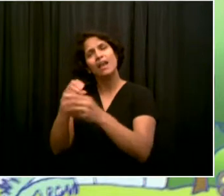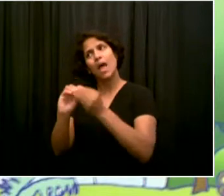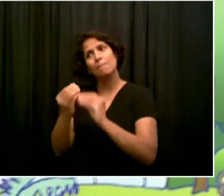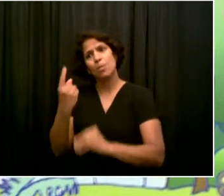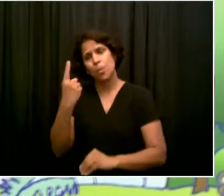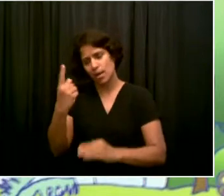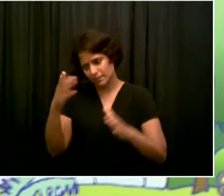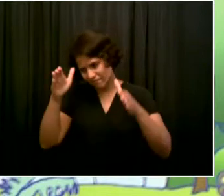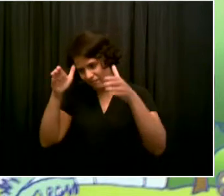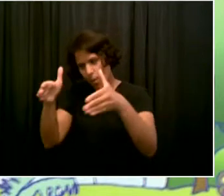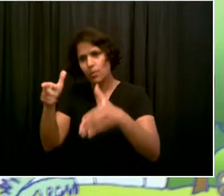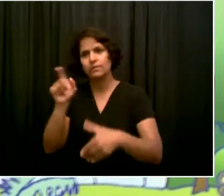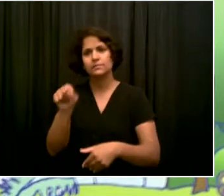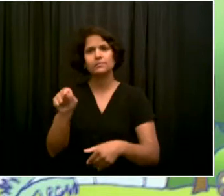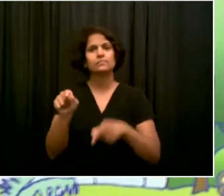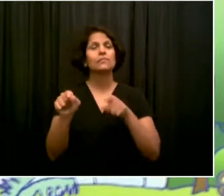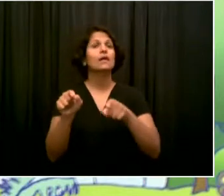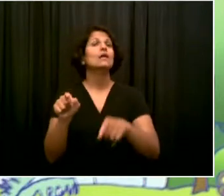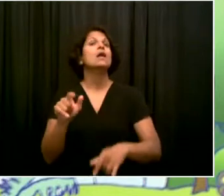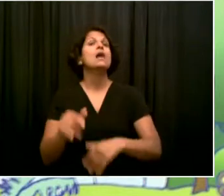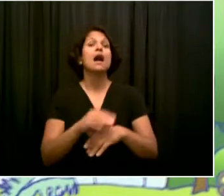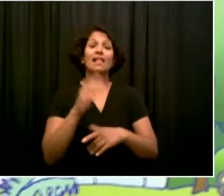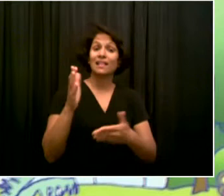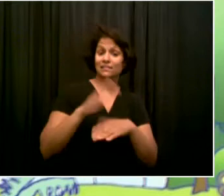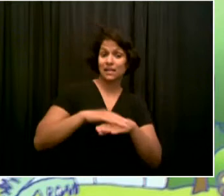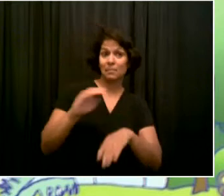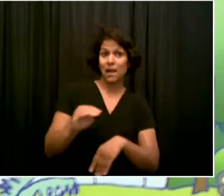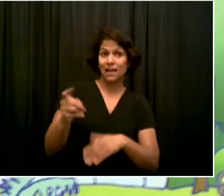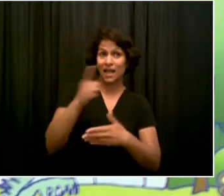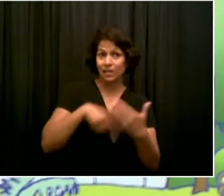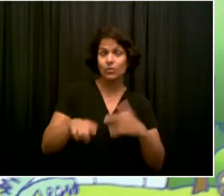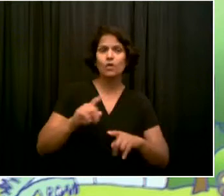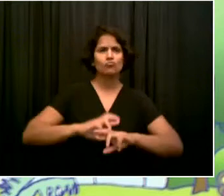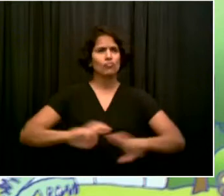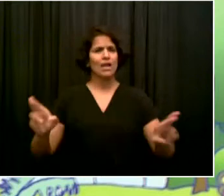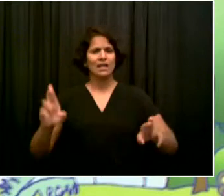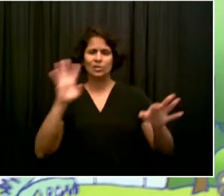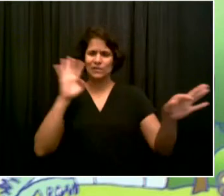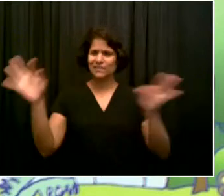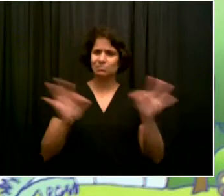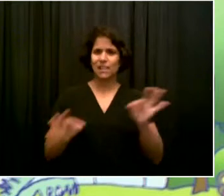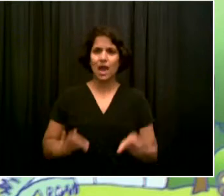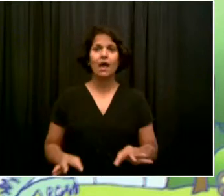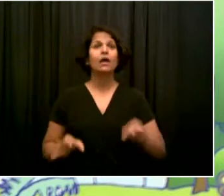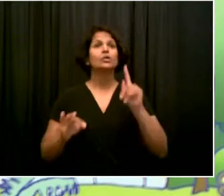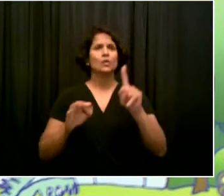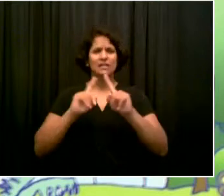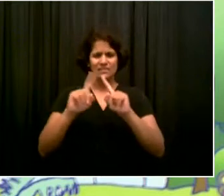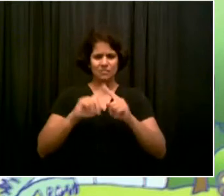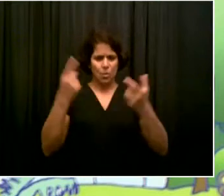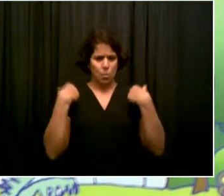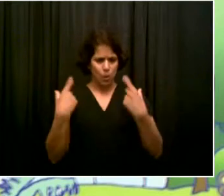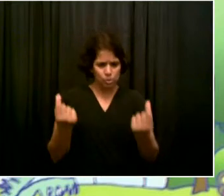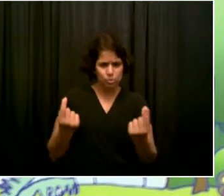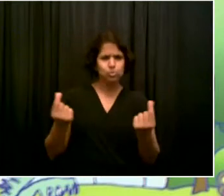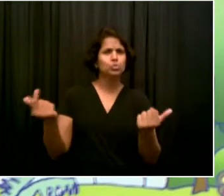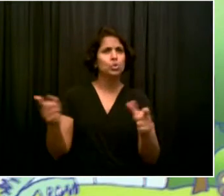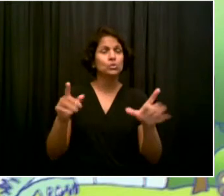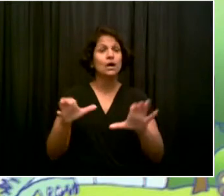OTHER STATES AND OTHER CITIES HAVE DONE OTHER THINGS BUT WE'RE GOING TO FOCUS RUN CENTER ON VACCINATING MAKE SURE EVERY STRATEGY SUPPORTS VA CCINATION FIRST.